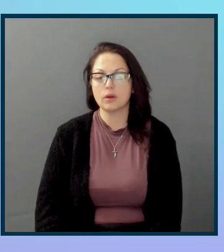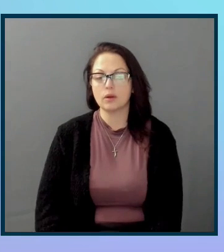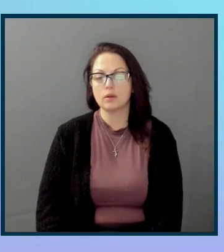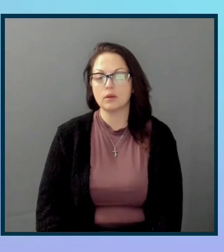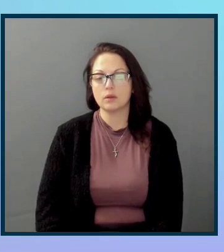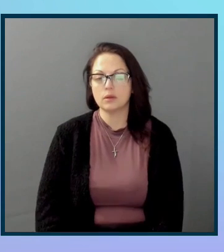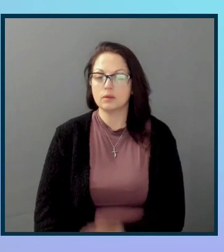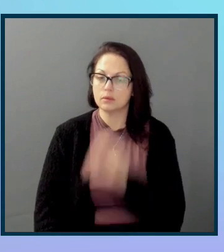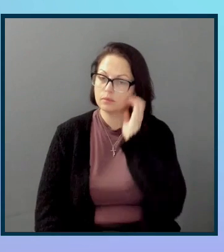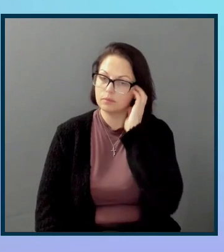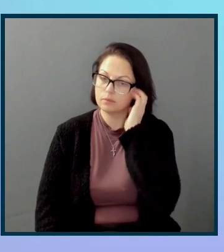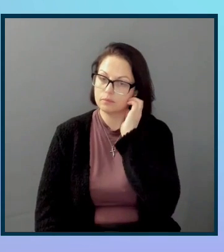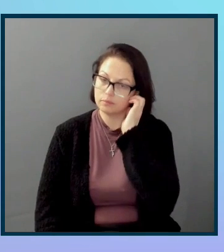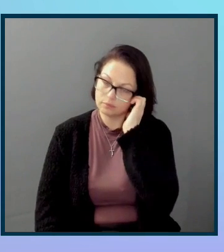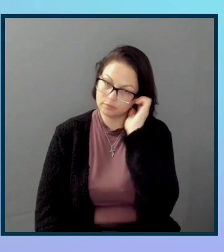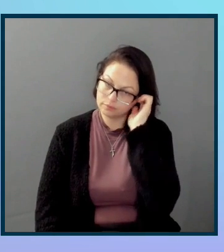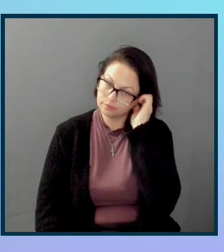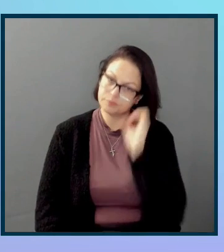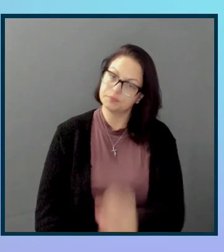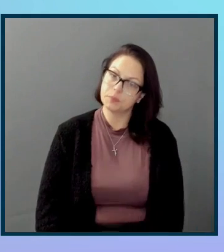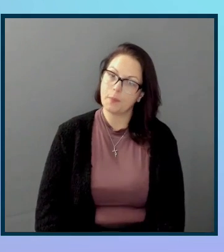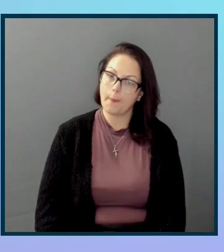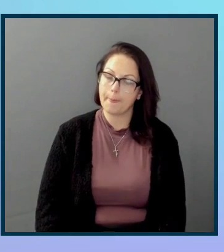Wow, that is a poignant question for the moment.